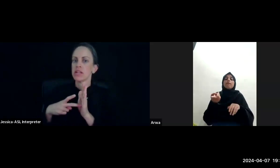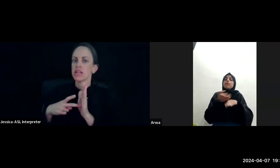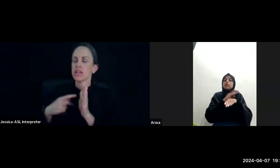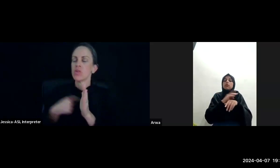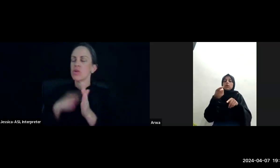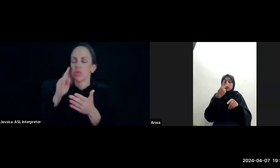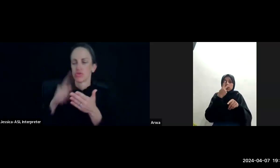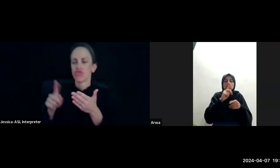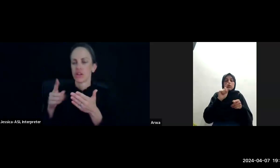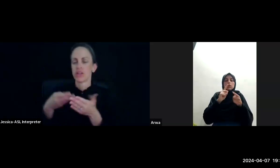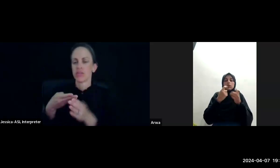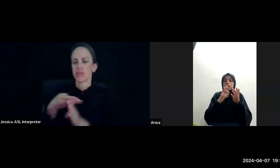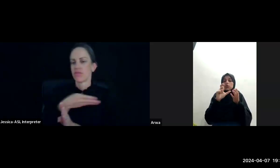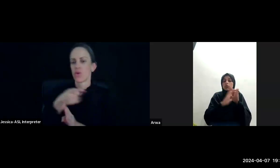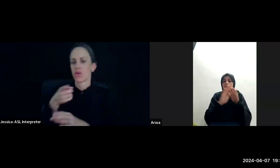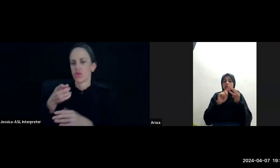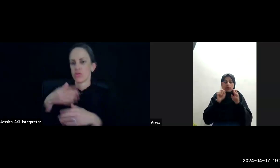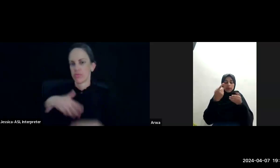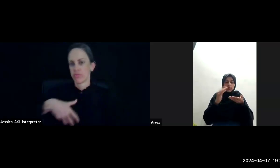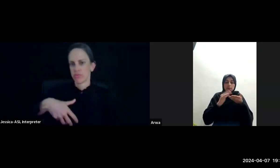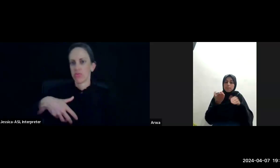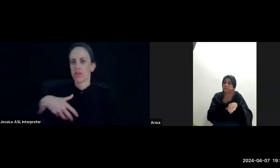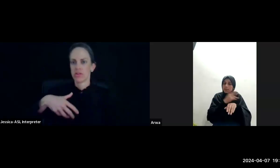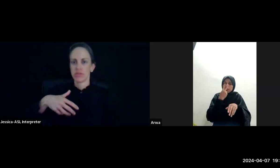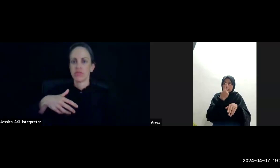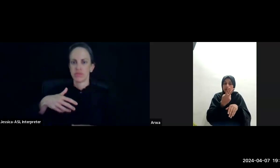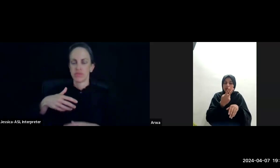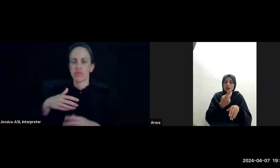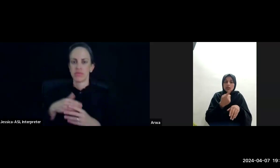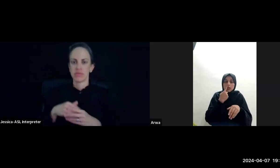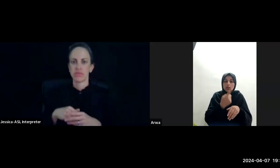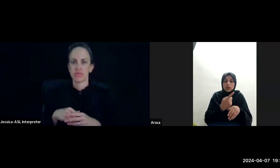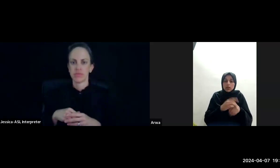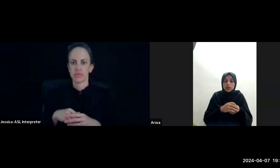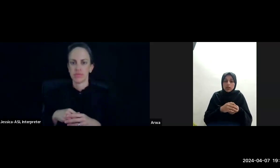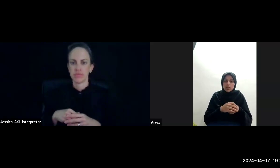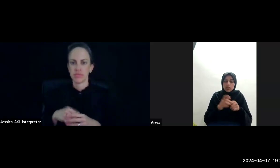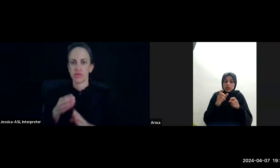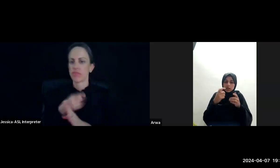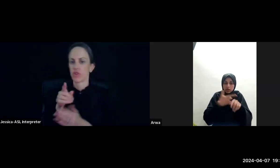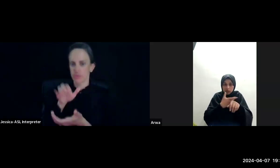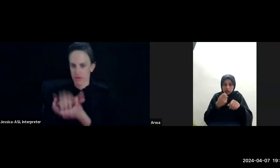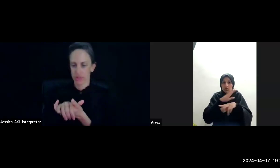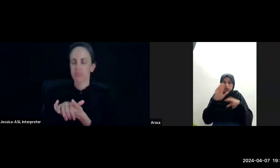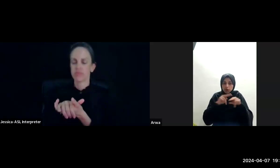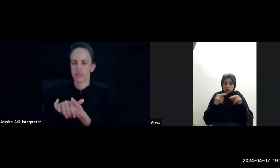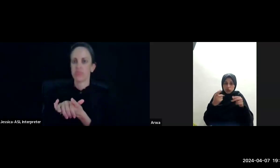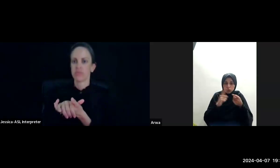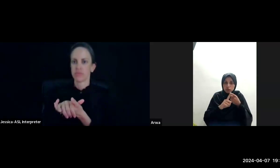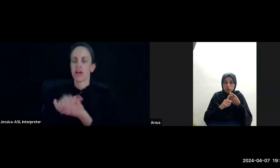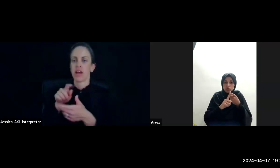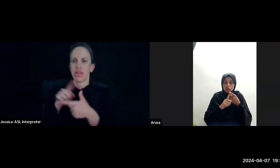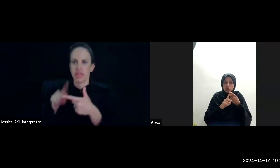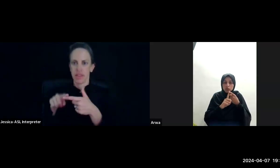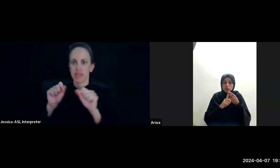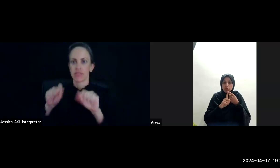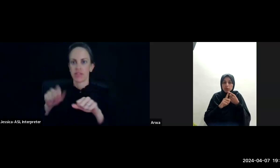you you get married or after you get married. And then we can be sure that he the other partner